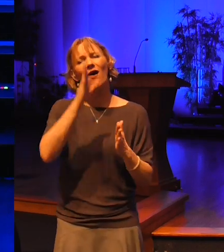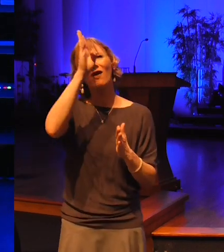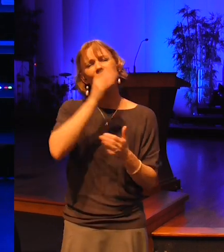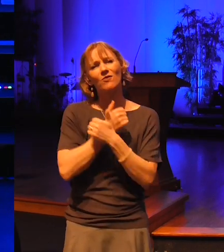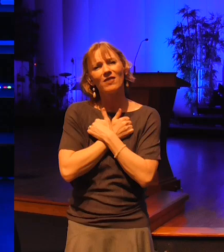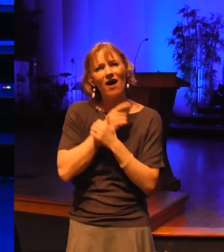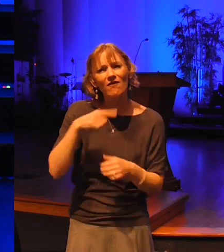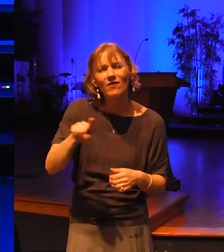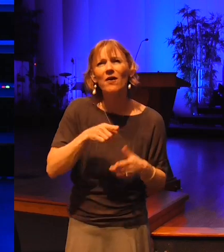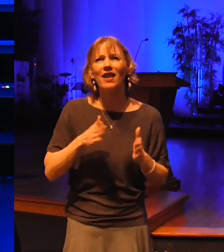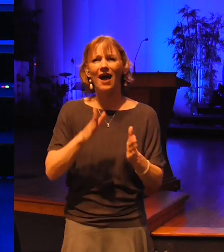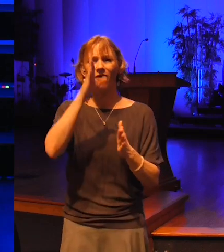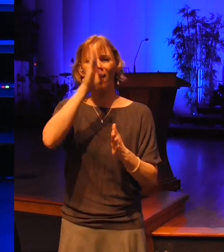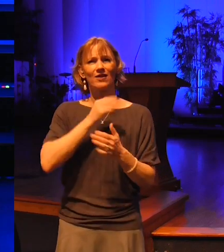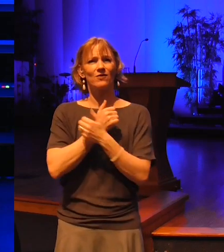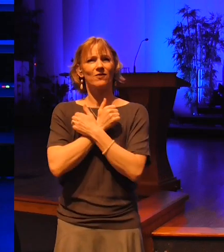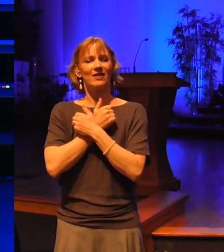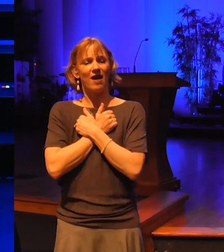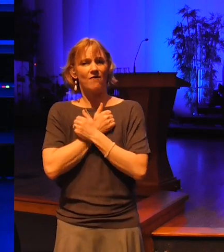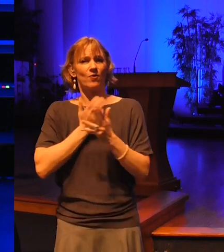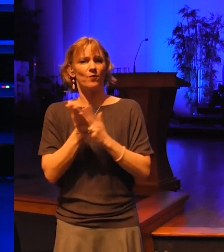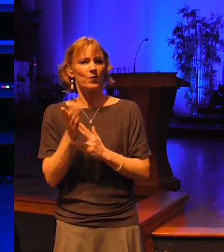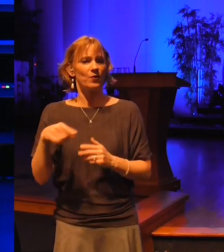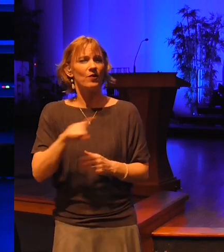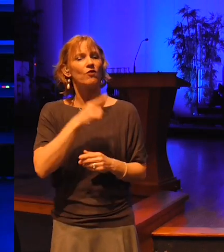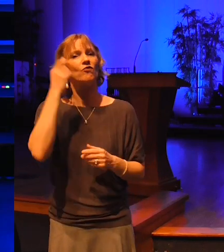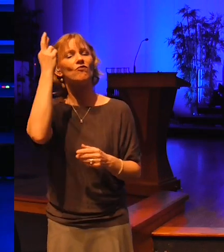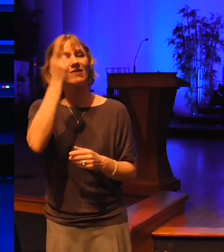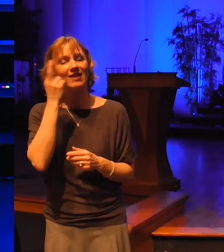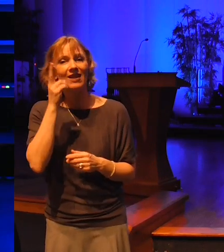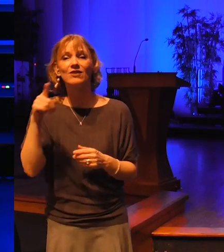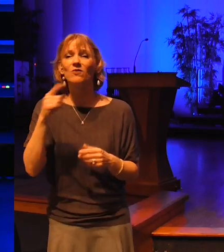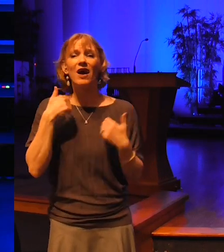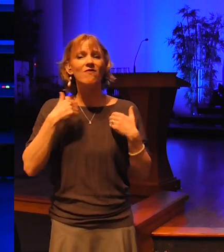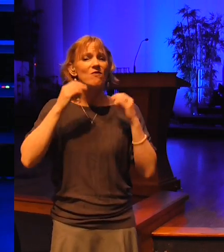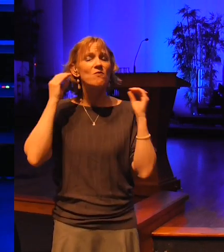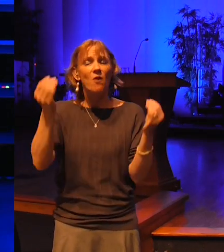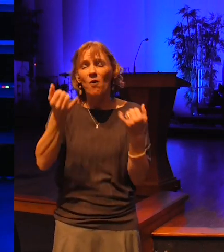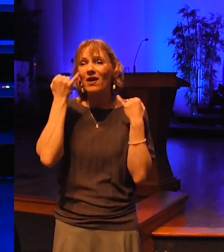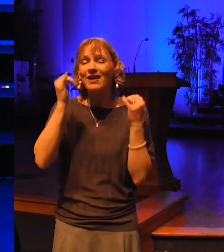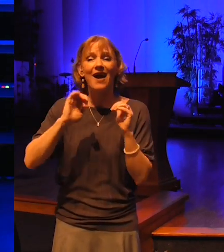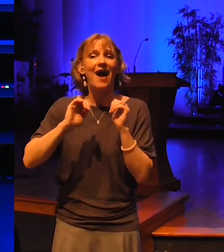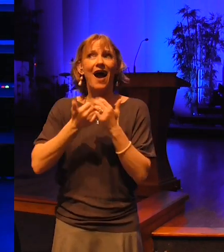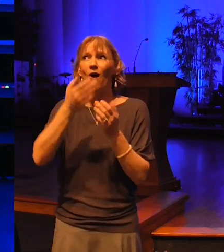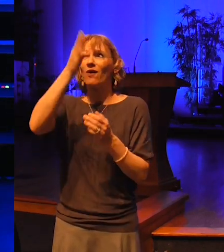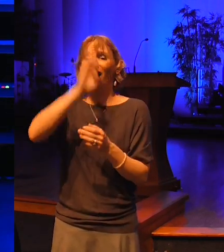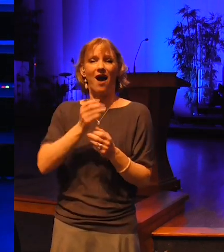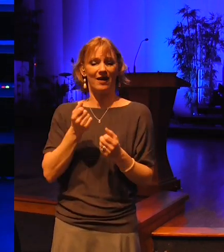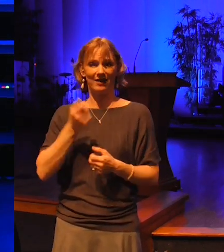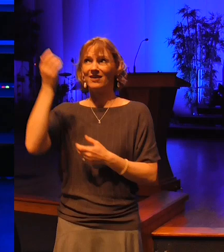through you and begin to realize that you have no idea how the divine speaks through you to so many